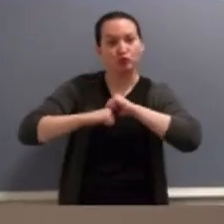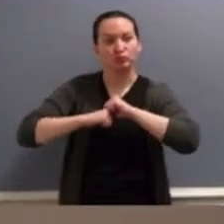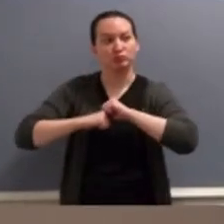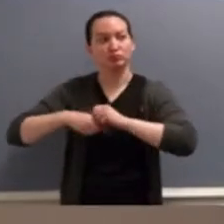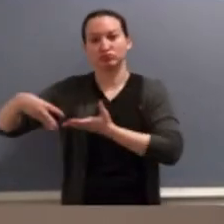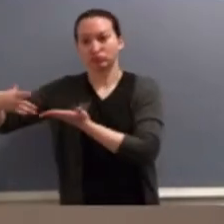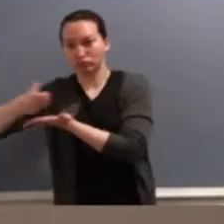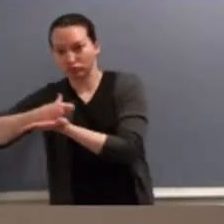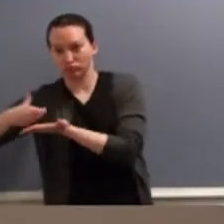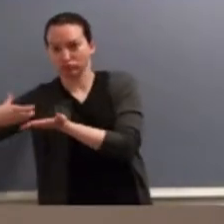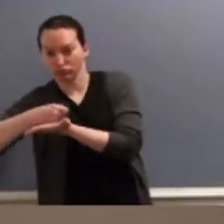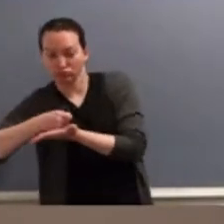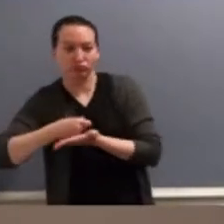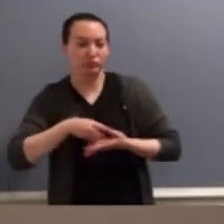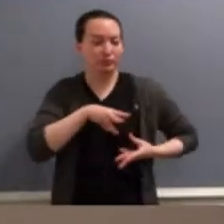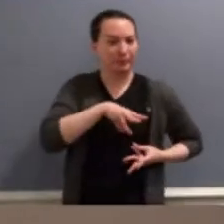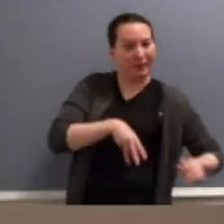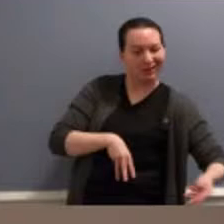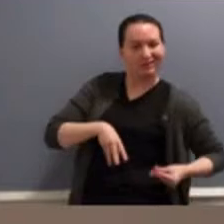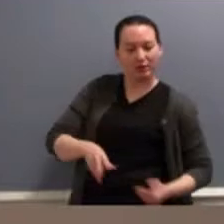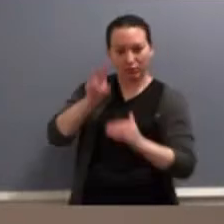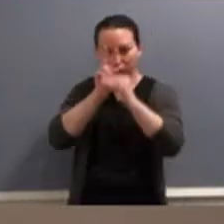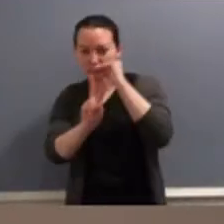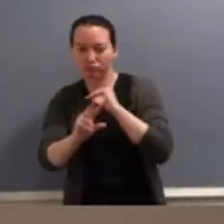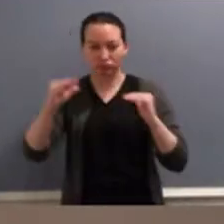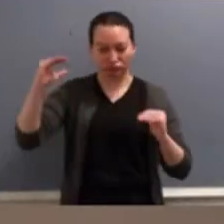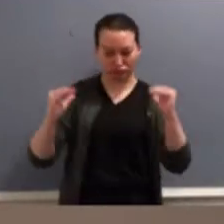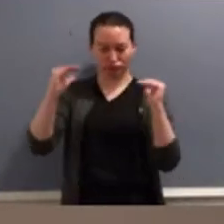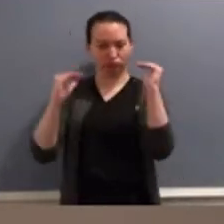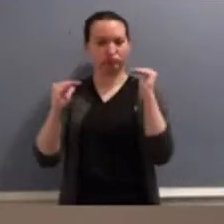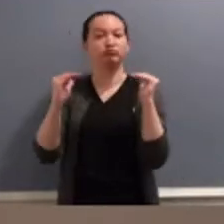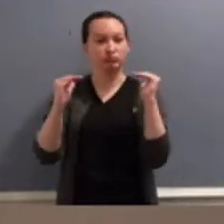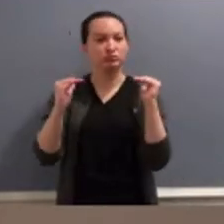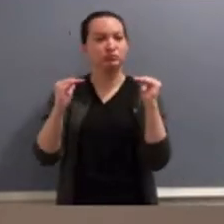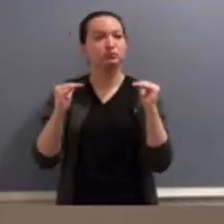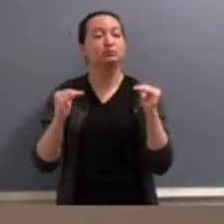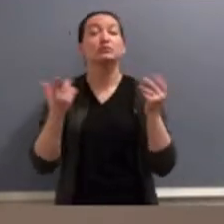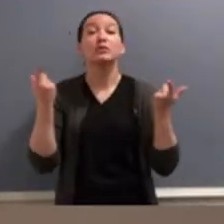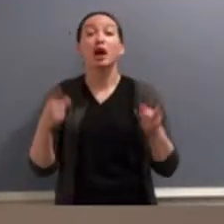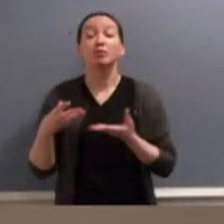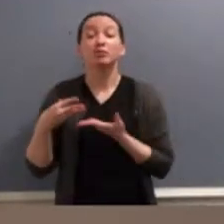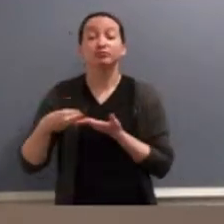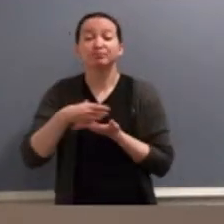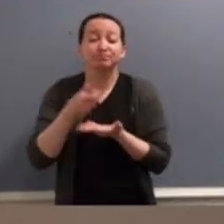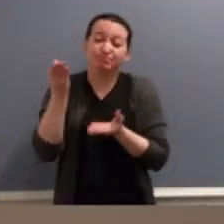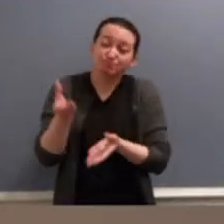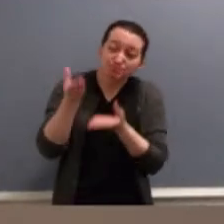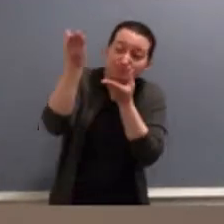to predict project that into the future as we put together the budget recommendation for the